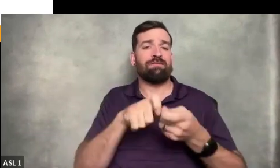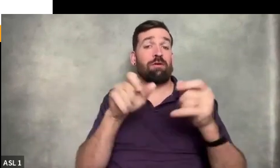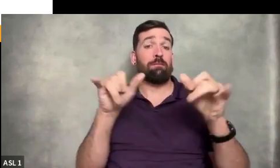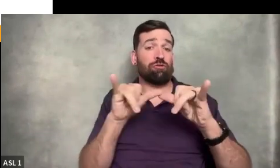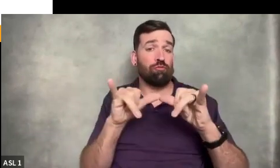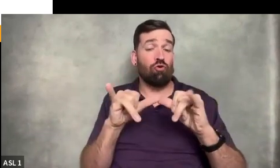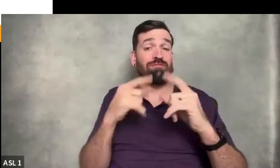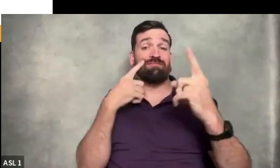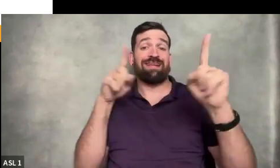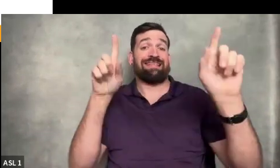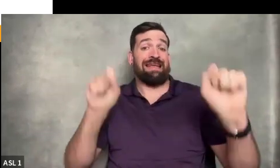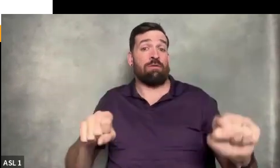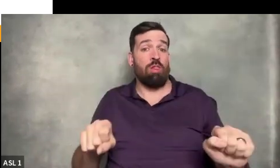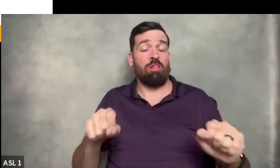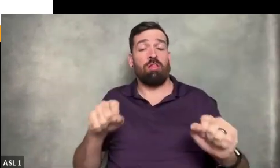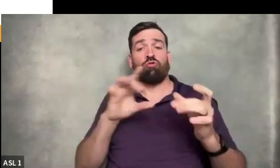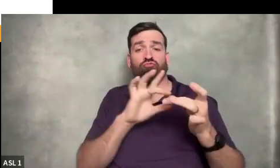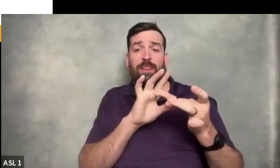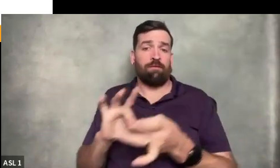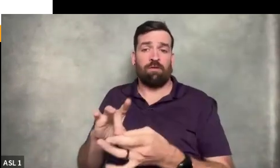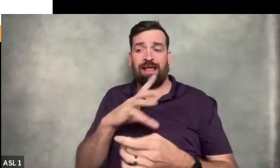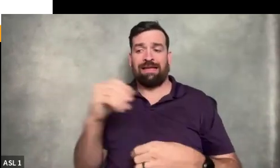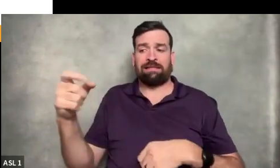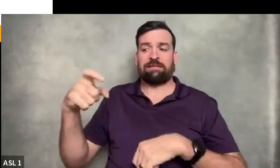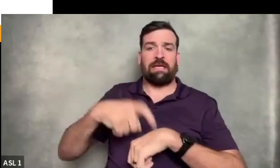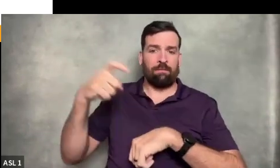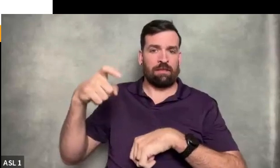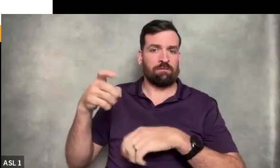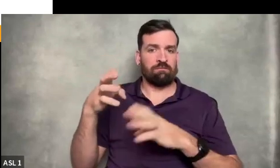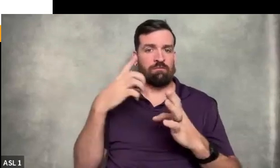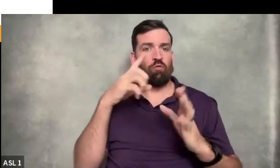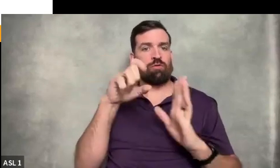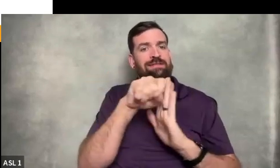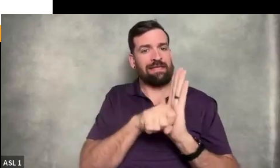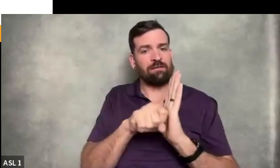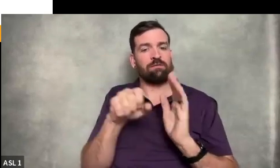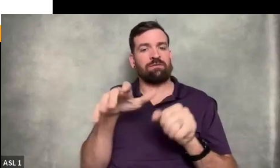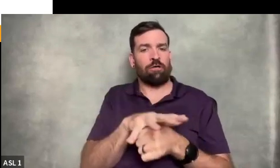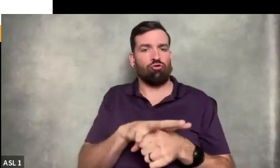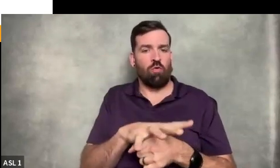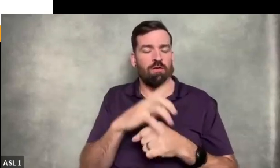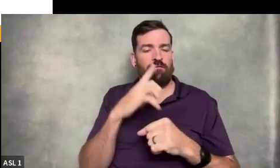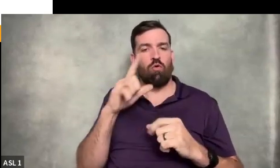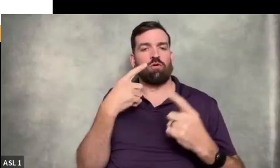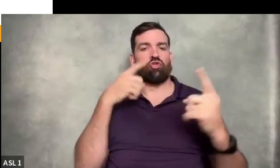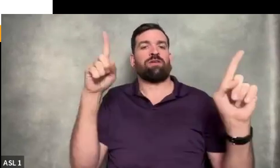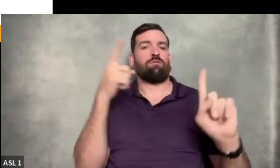attainable, relevant, and timely steps the state or territory will take to achieve its goals.